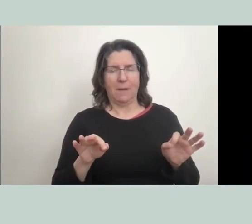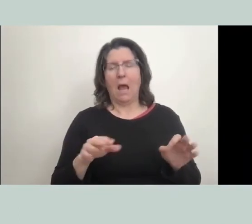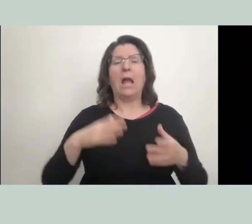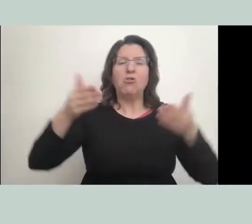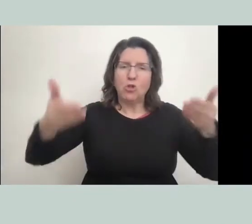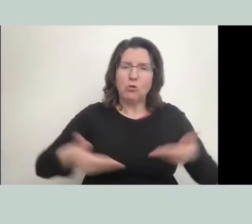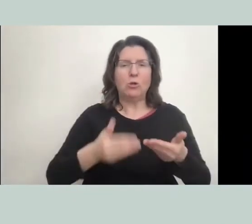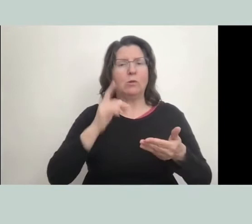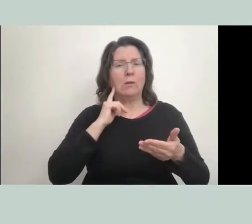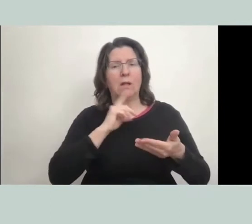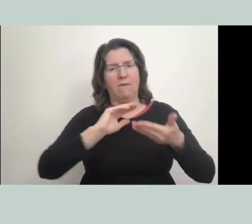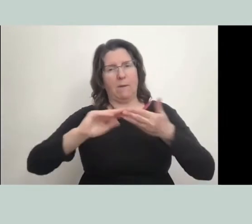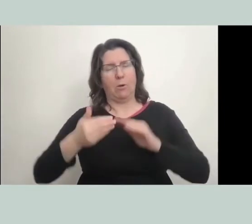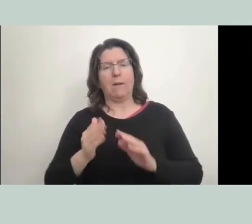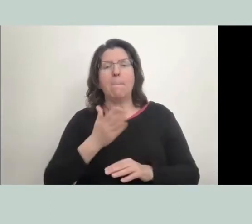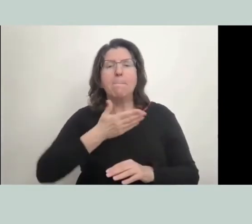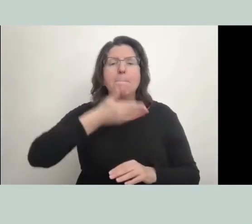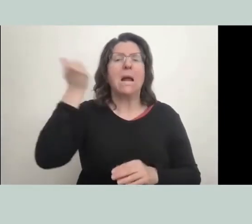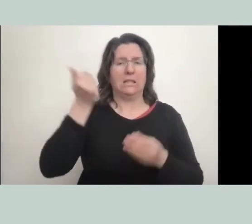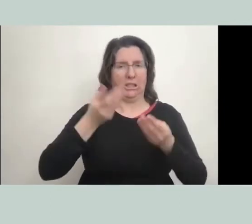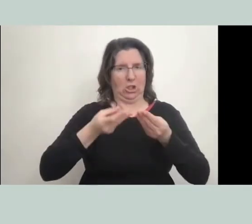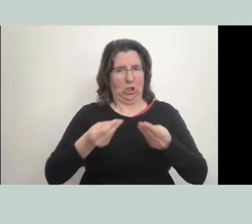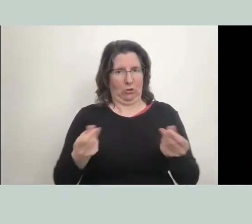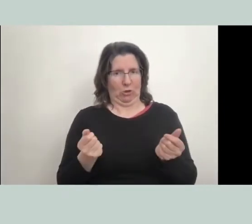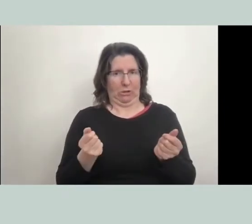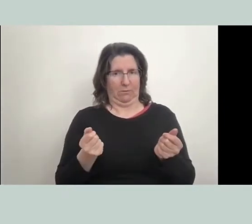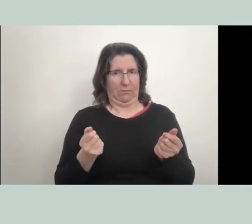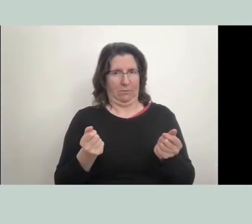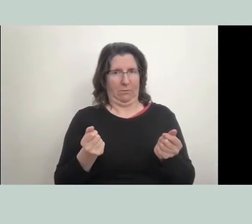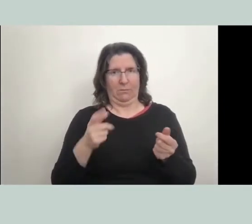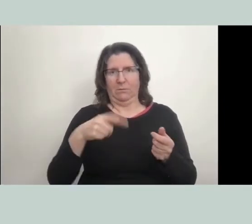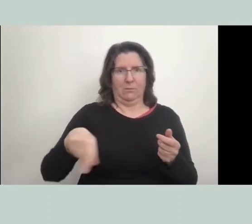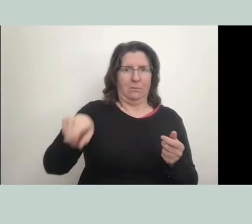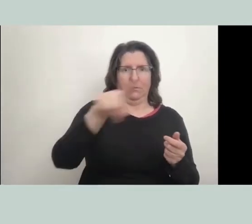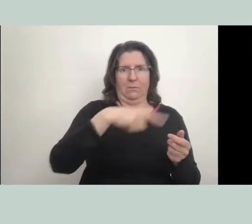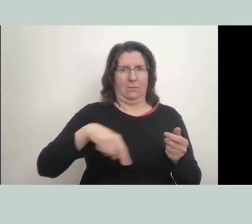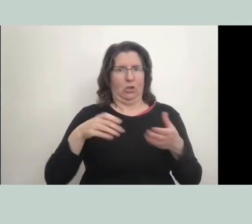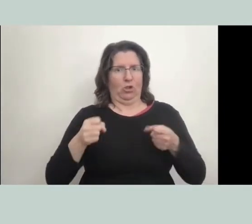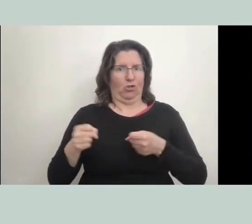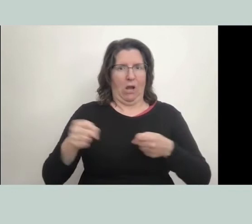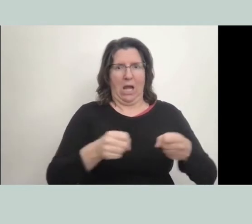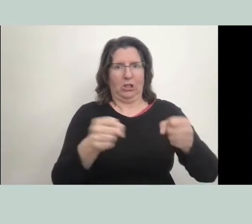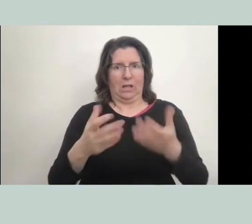Having these resources in place would be the BEST pedagogical solution for the students.